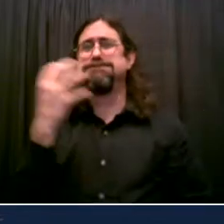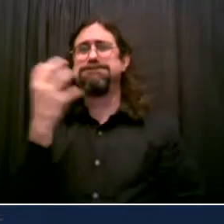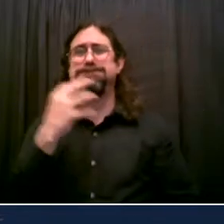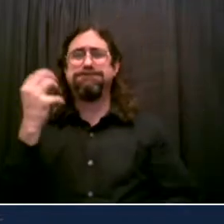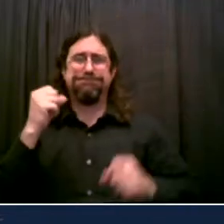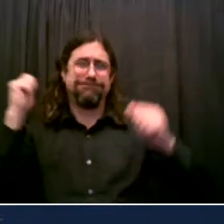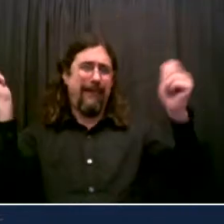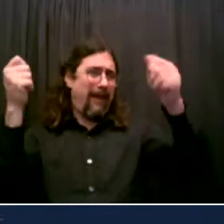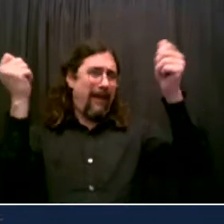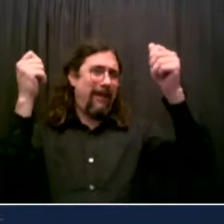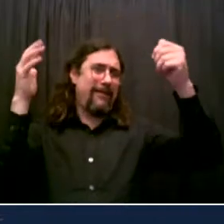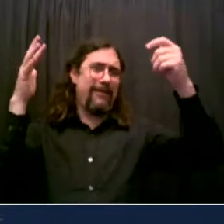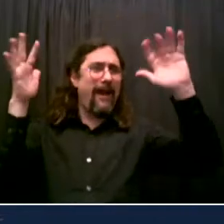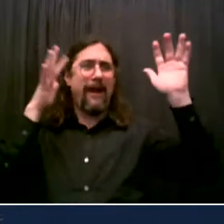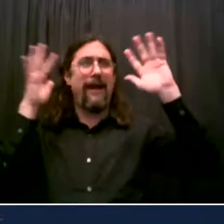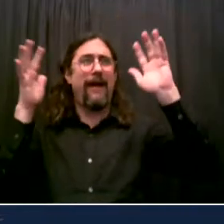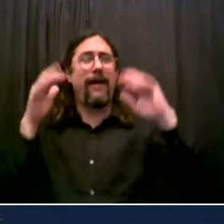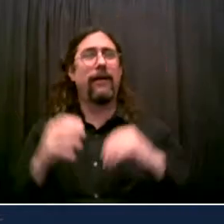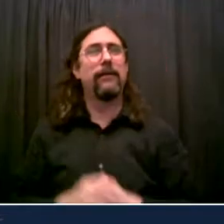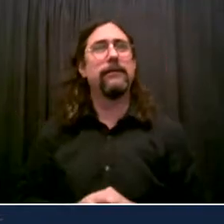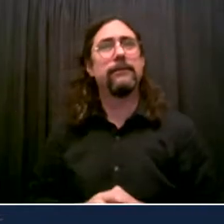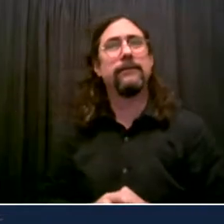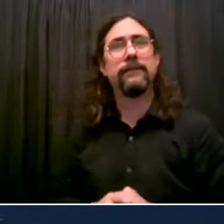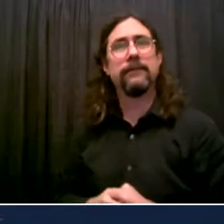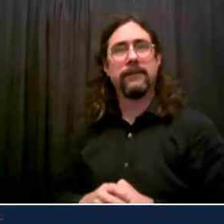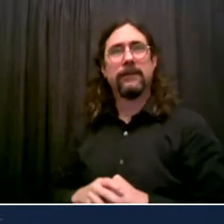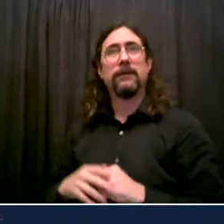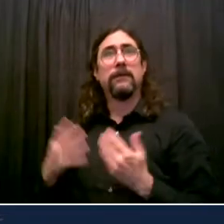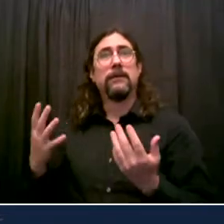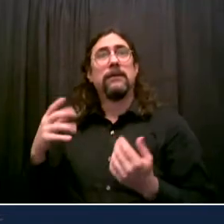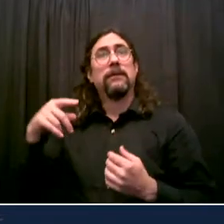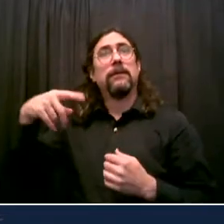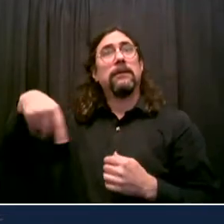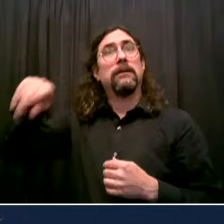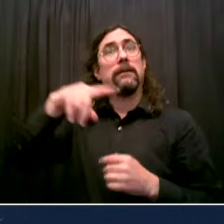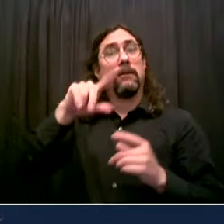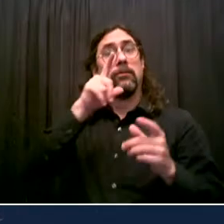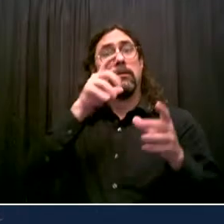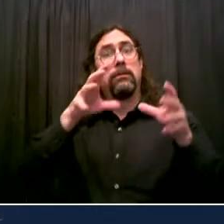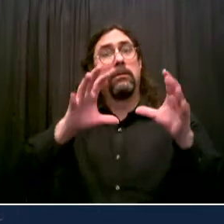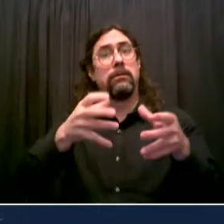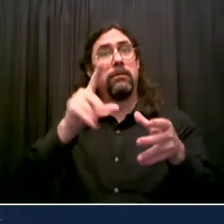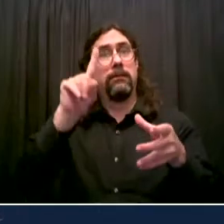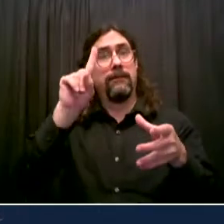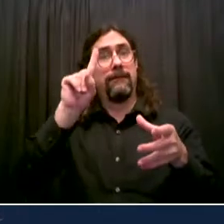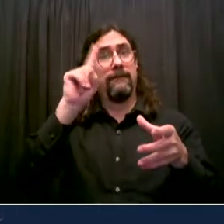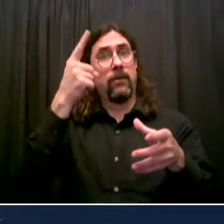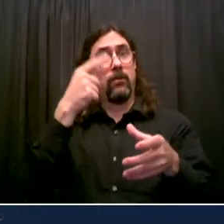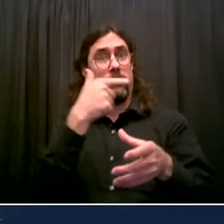WHY IS 4,000,001ST DOSE IS